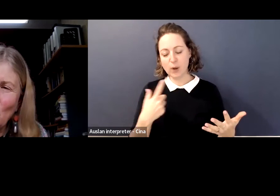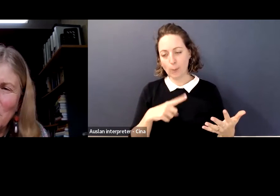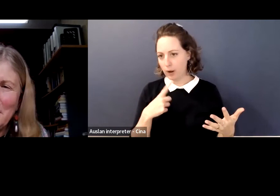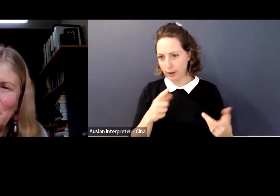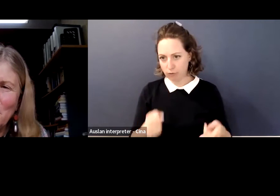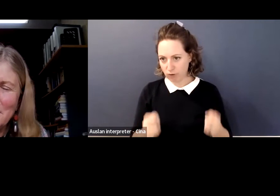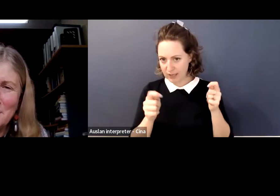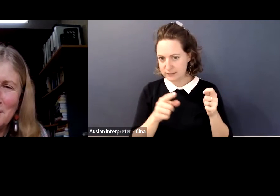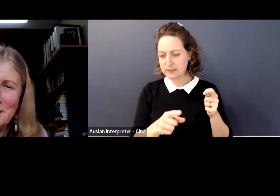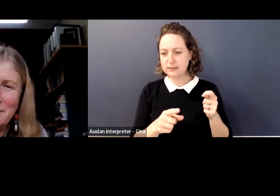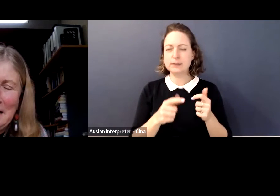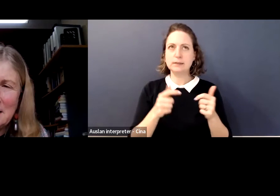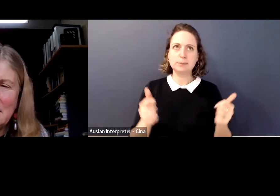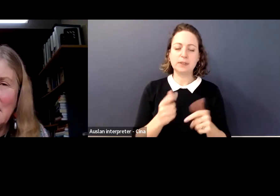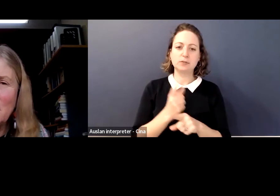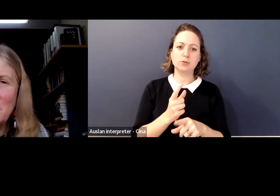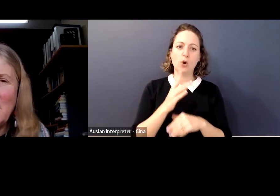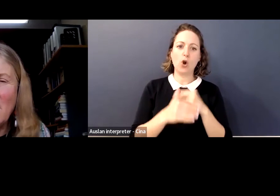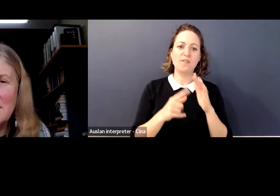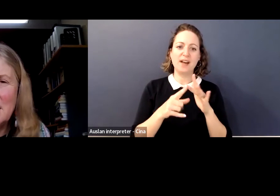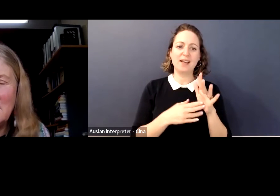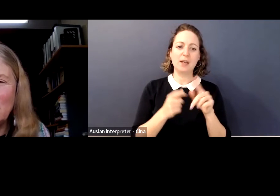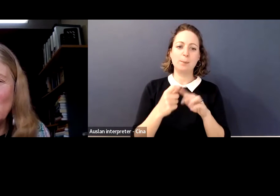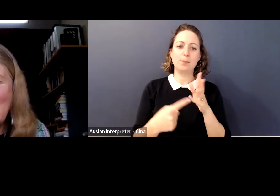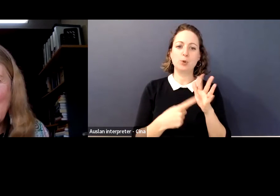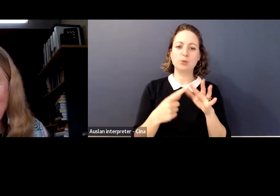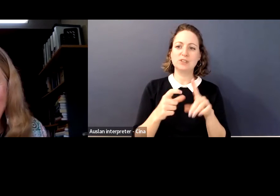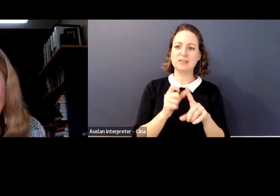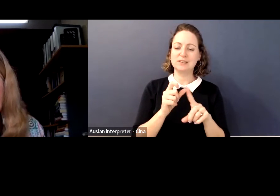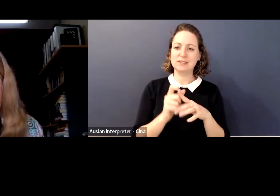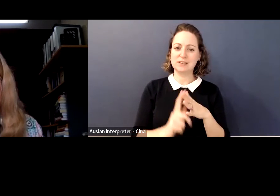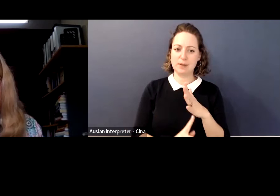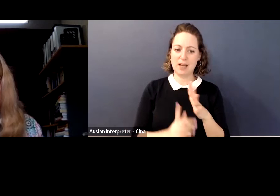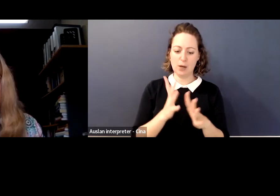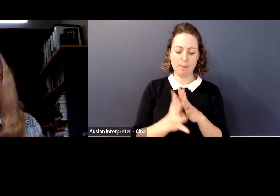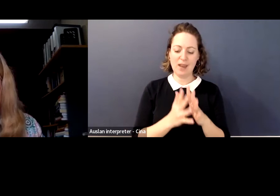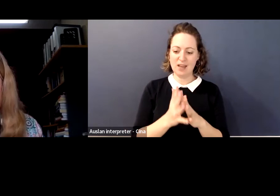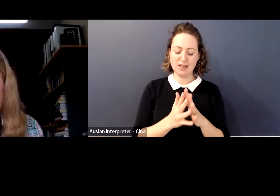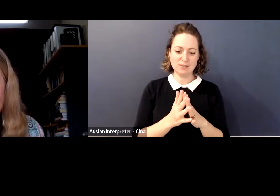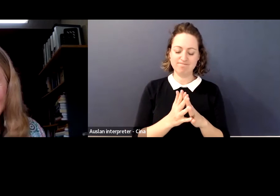talk about imputed disability of late, the idea that rather than actually doing an